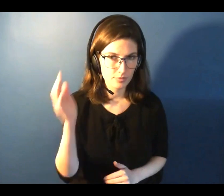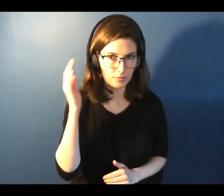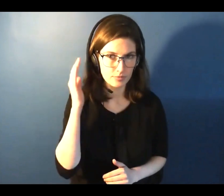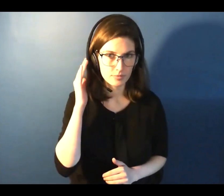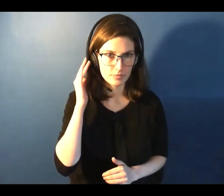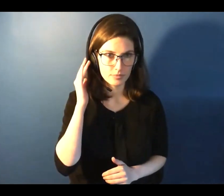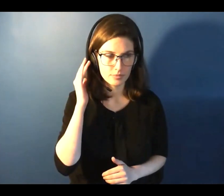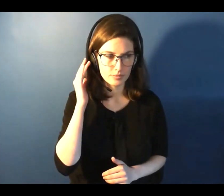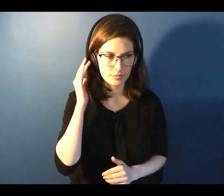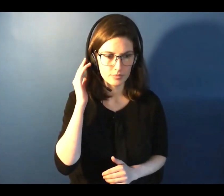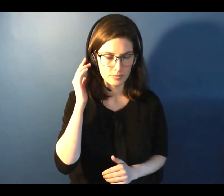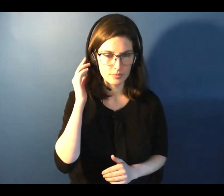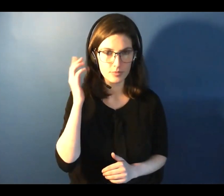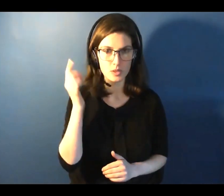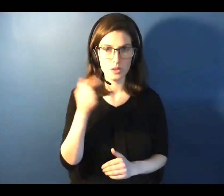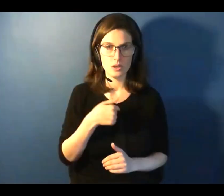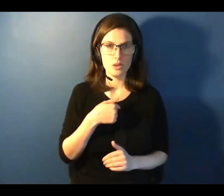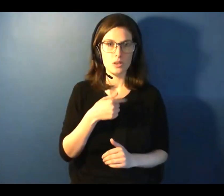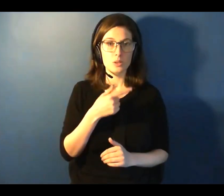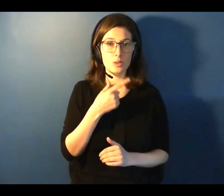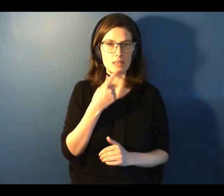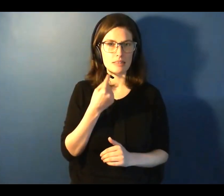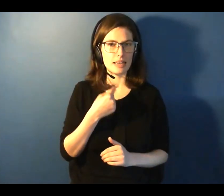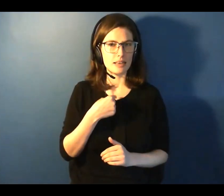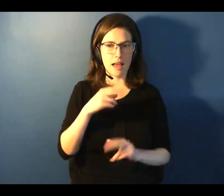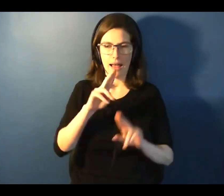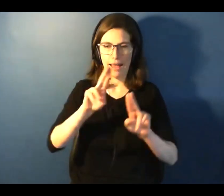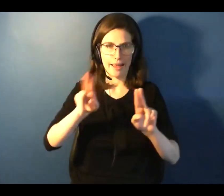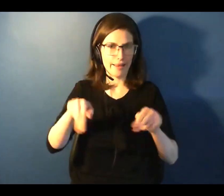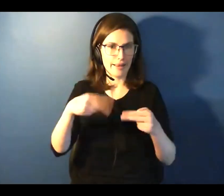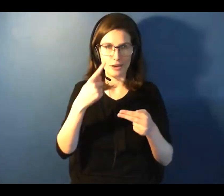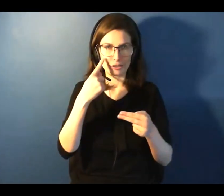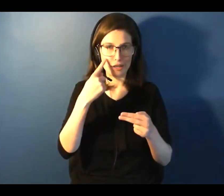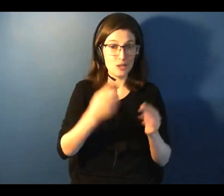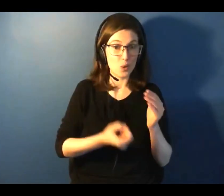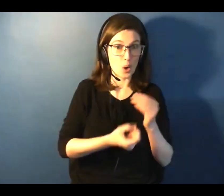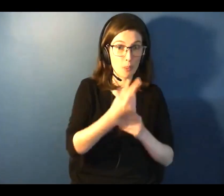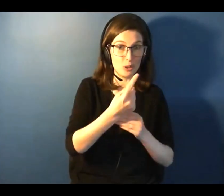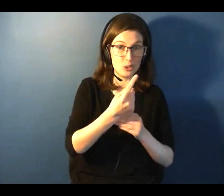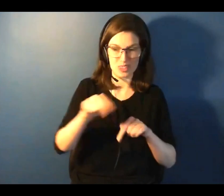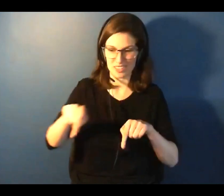I don't find a distinction between opportunities and challenges, I think they're synonymous.